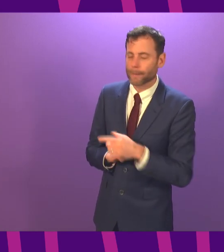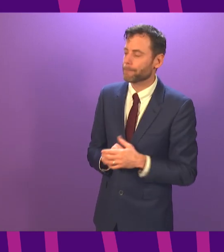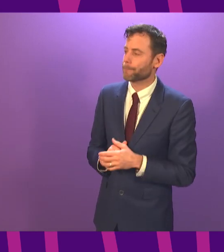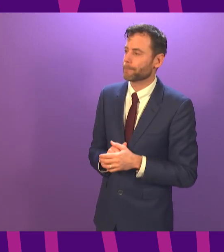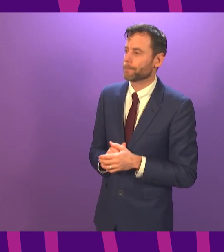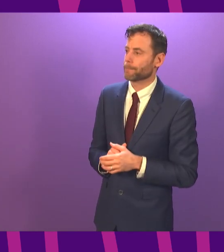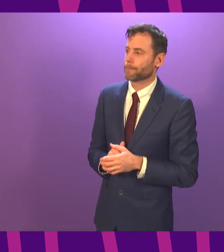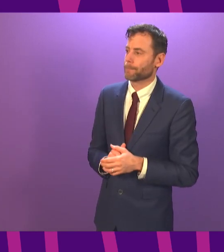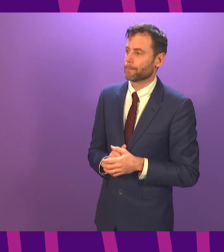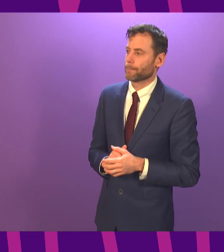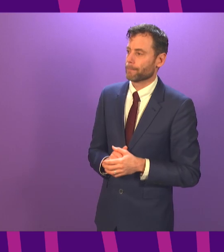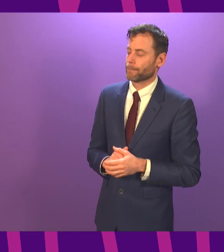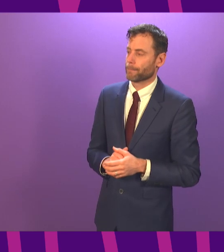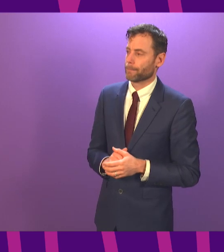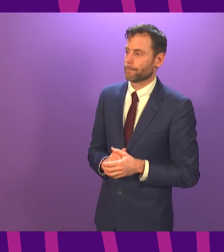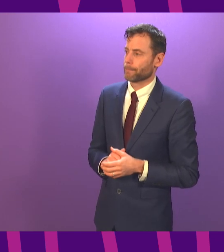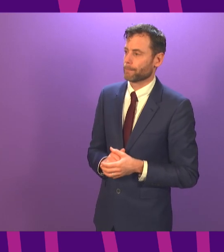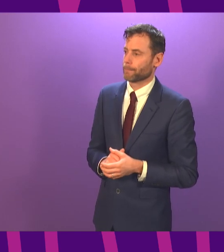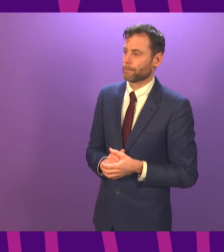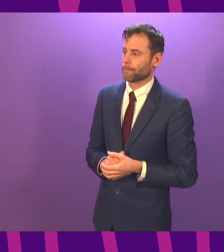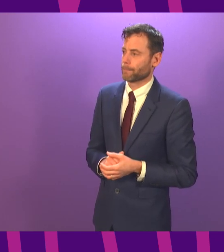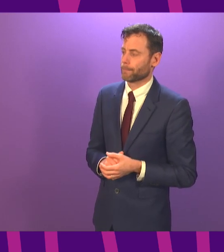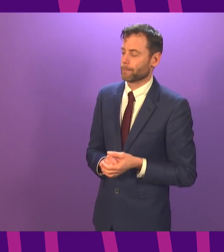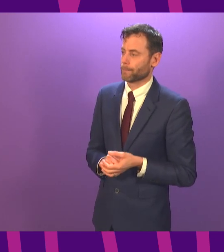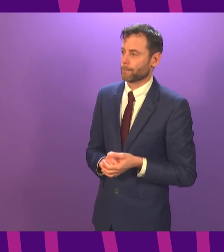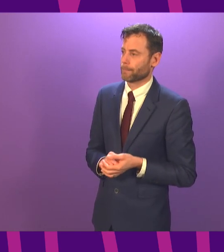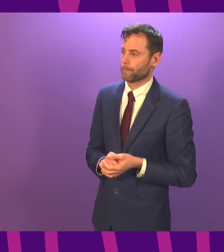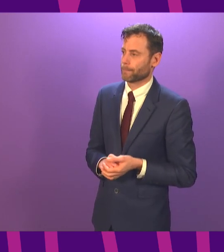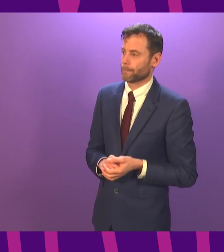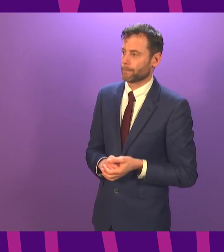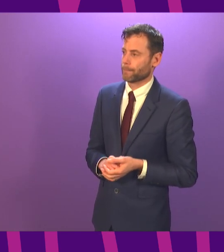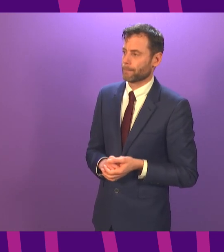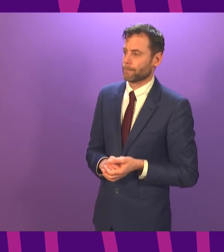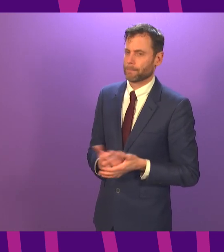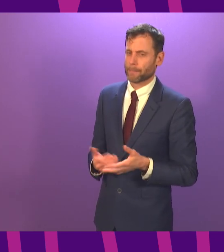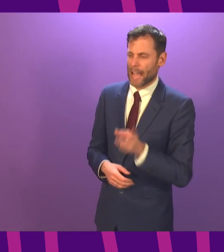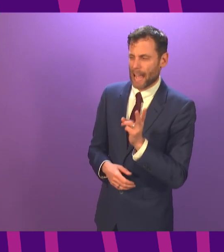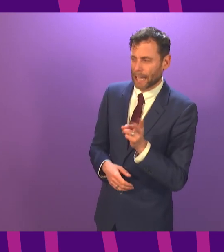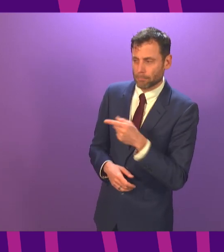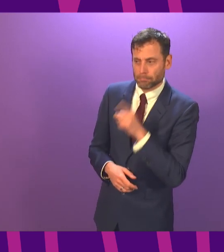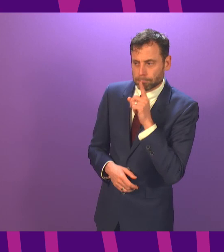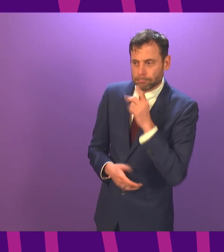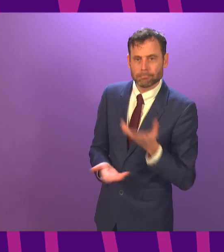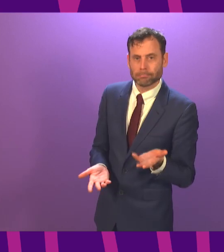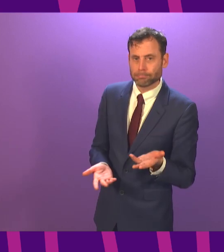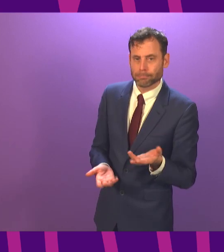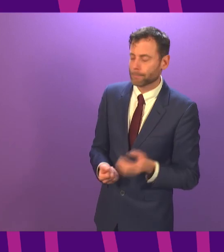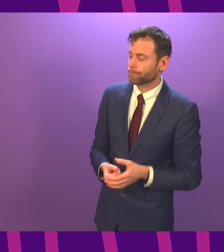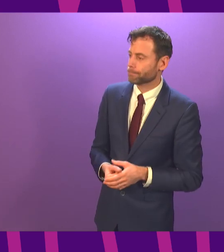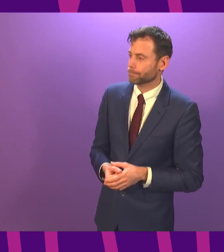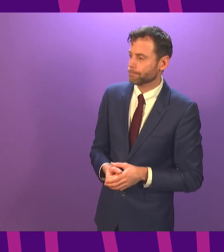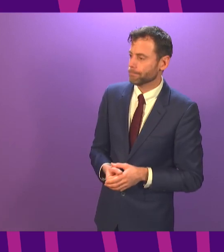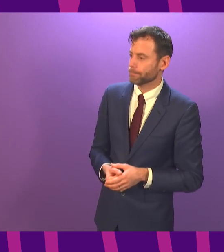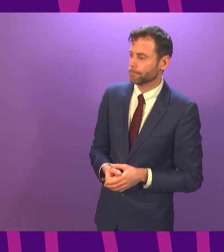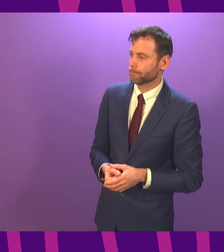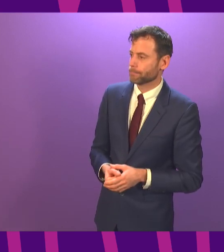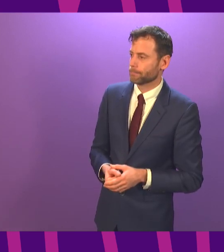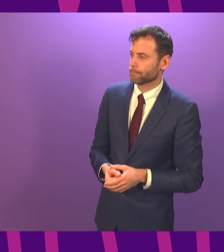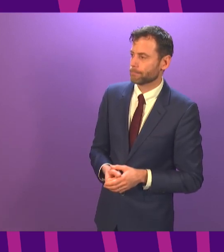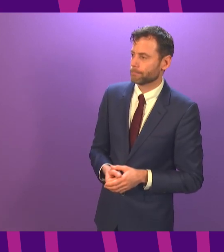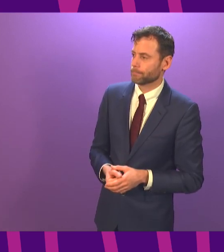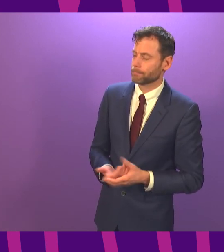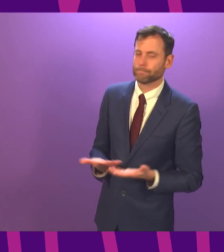I am sorry, Mr Findlay—your microphone is muted. We will try one more time.